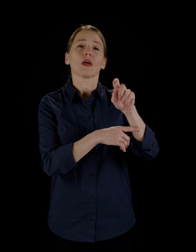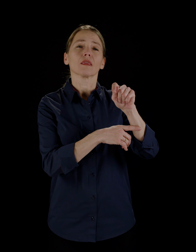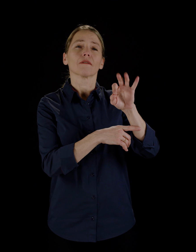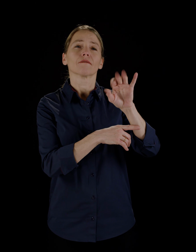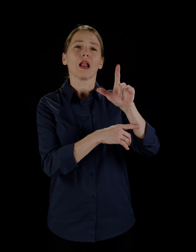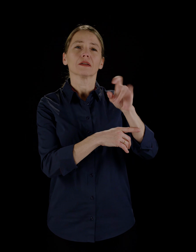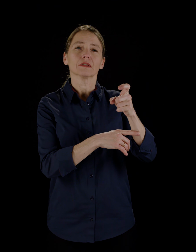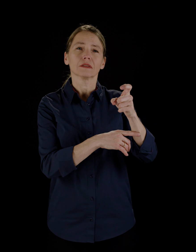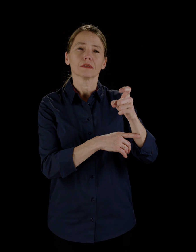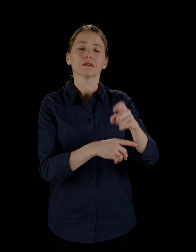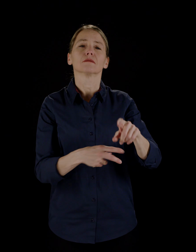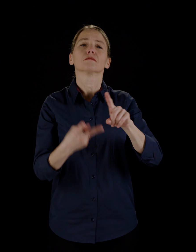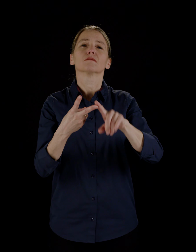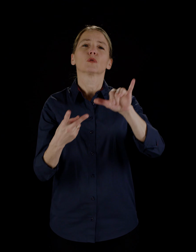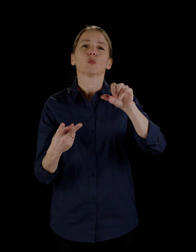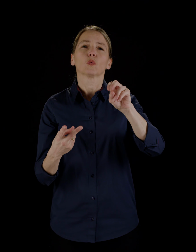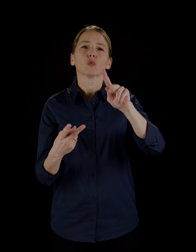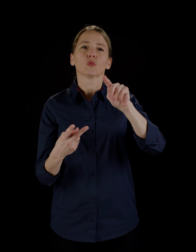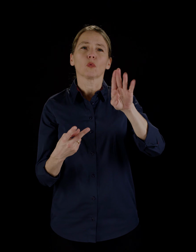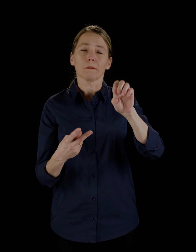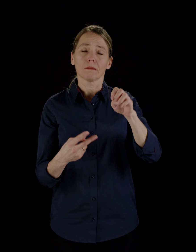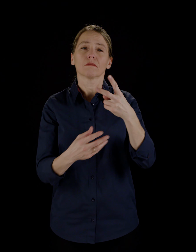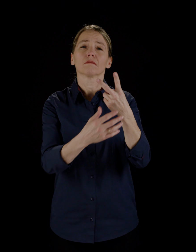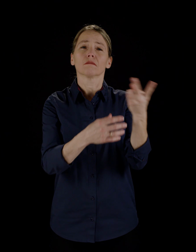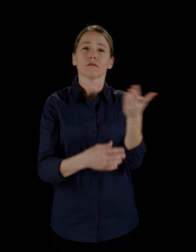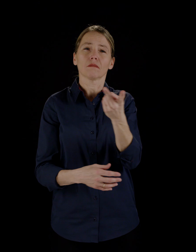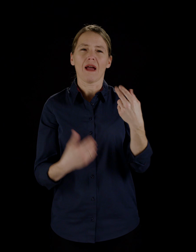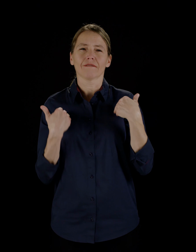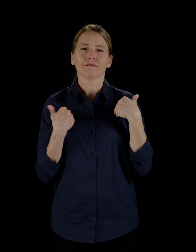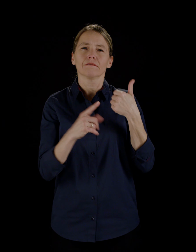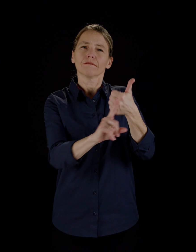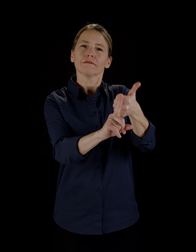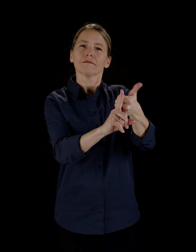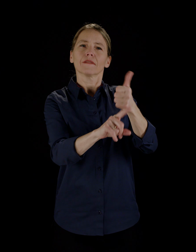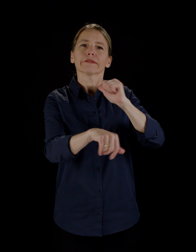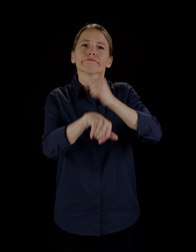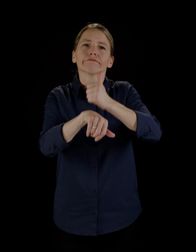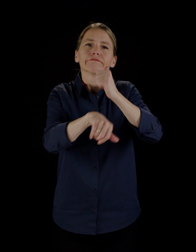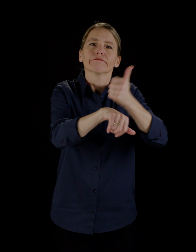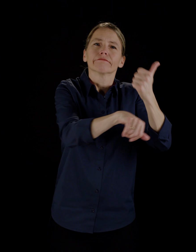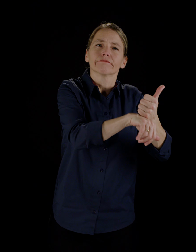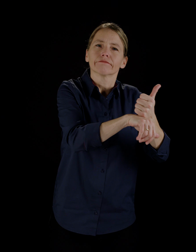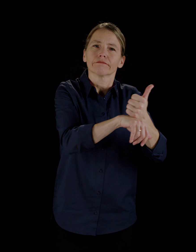Netflix and YouTube have an AUTO setting. When the auto setting is on, the streaming